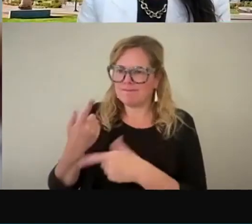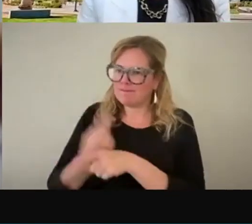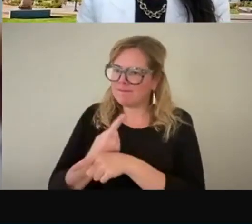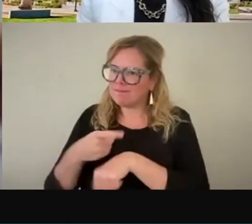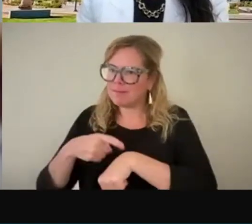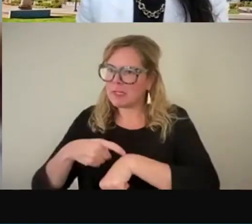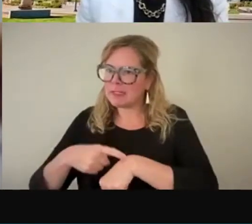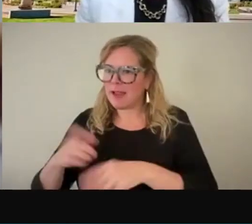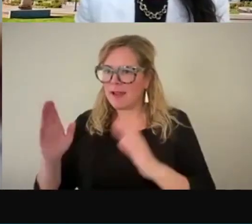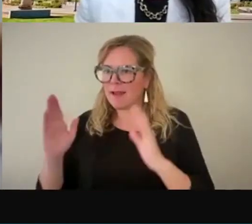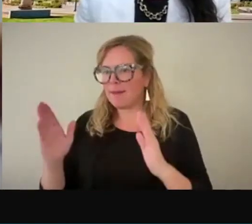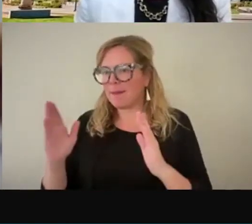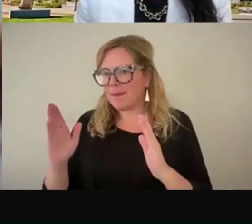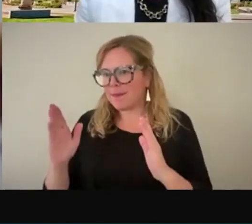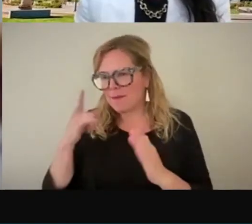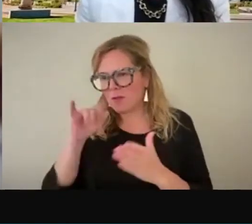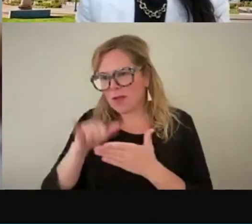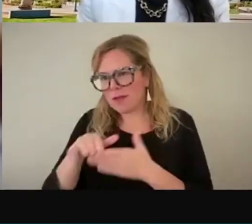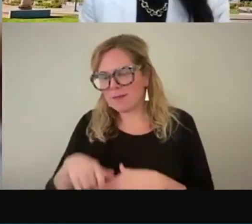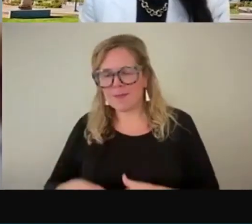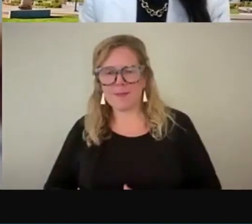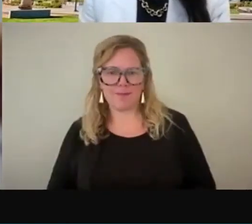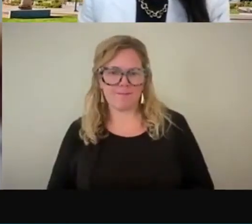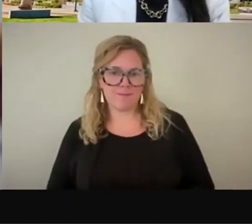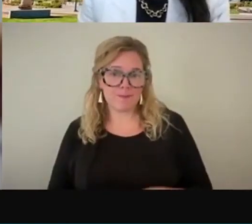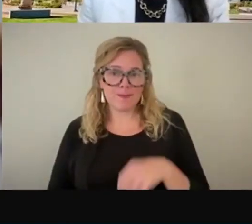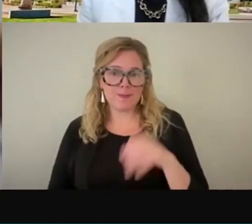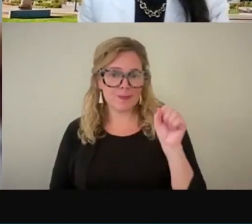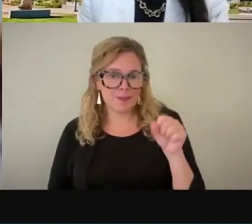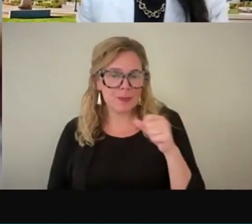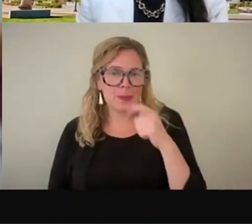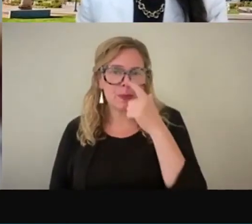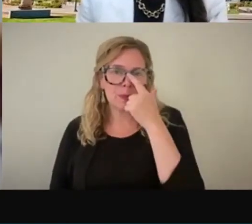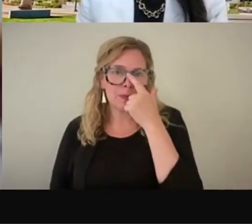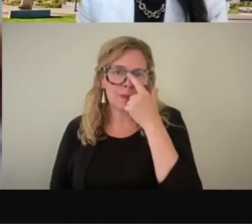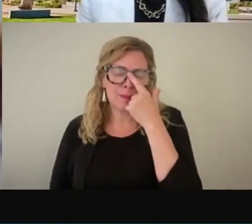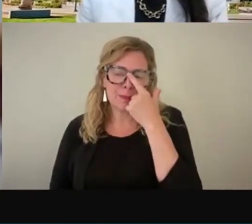Sowmya Iyer: Absolutely, thank you. Another question is, is it possible that the medication